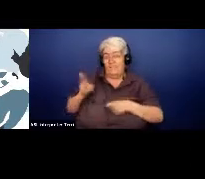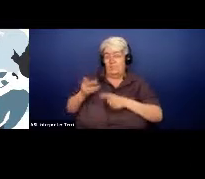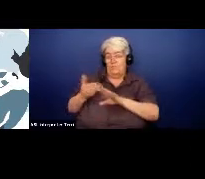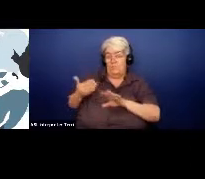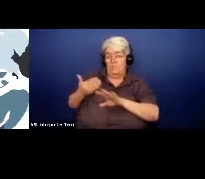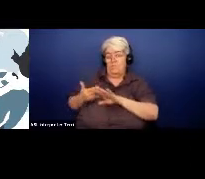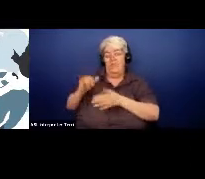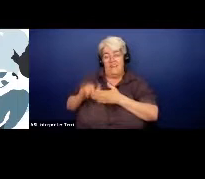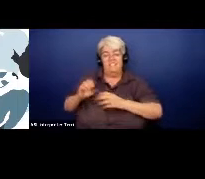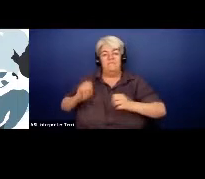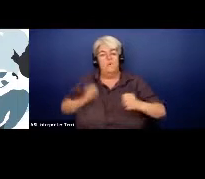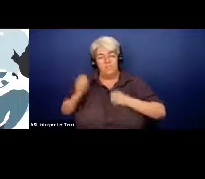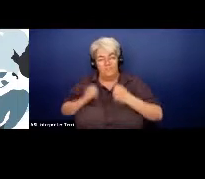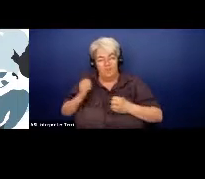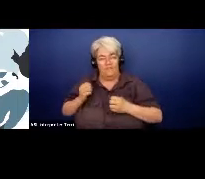more emotional trauma where we see men